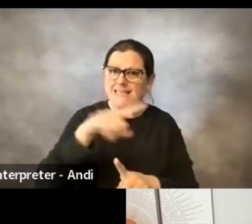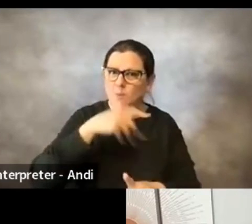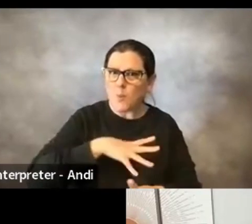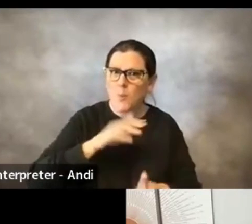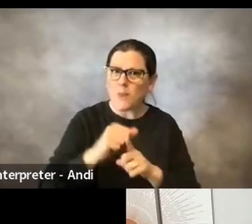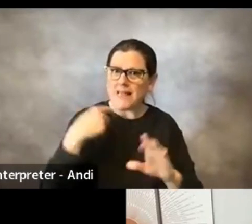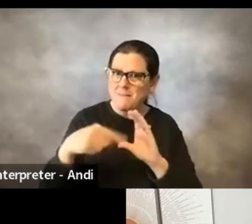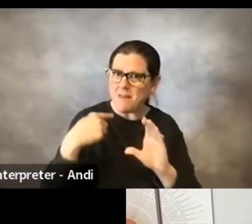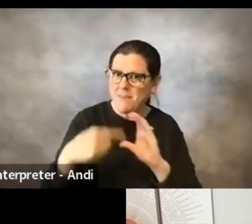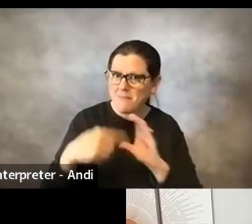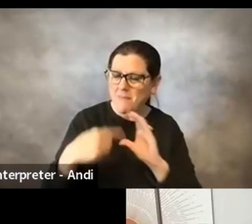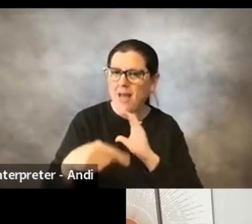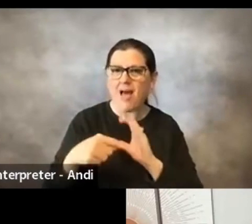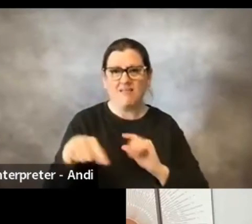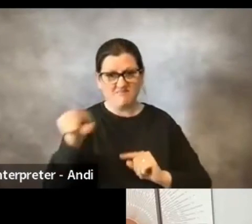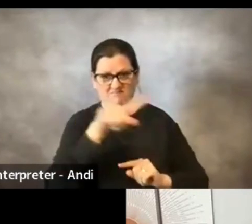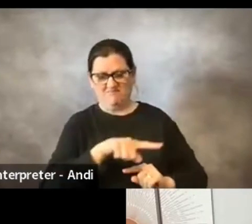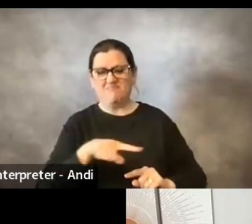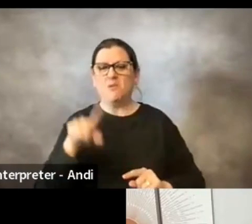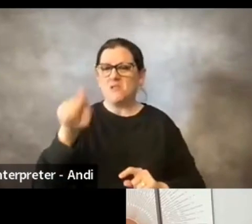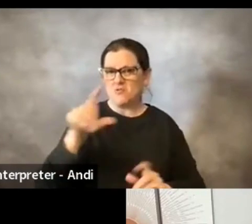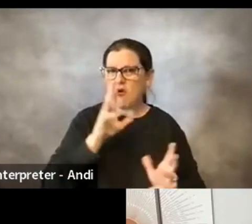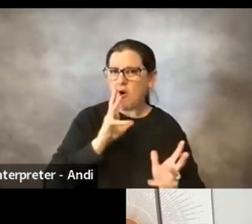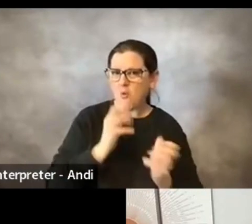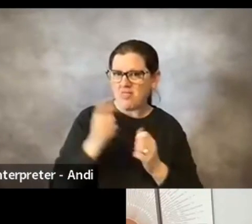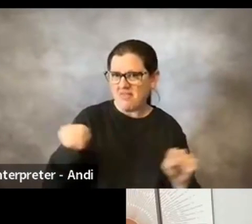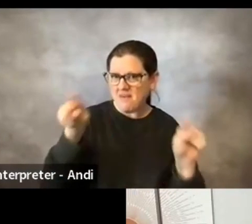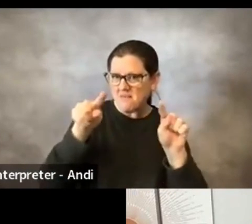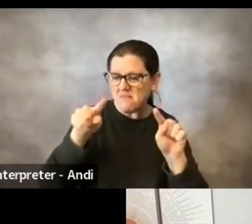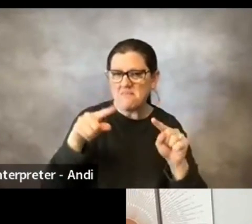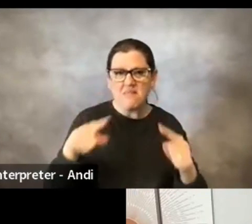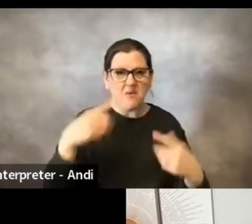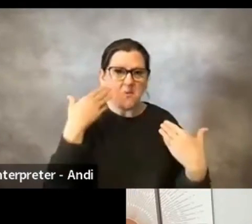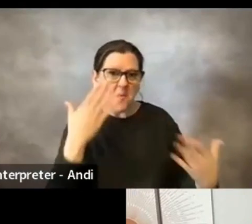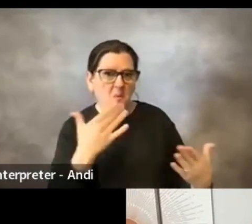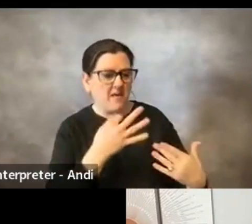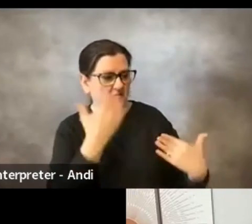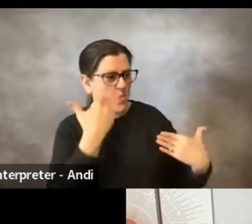is who you need to talk to, you know, because a lot of times they don't know what they don't know. The professionals aren't